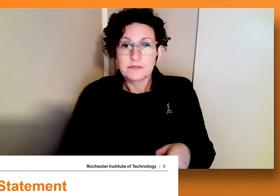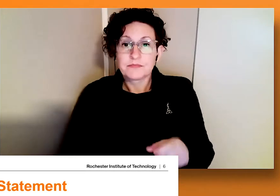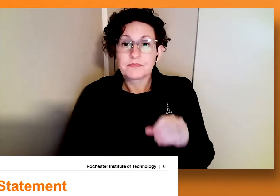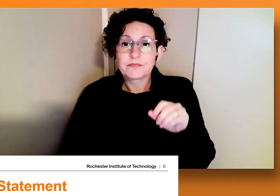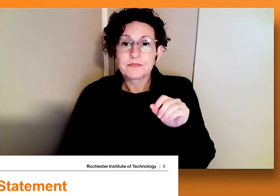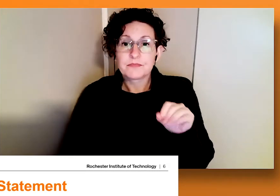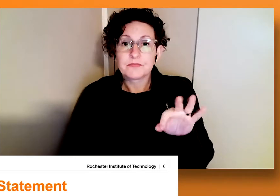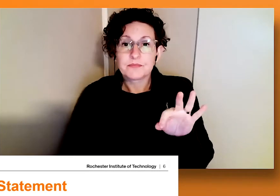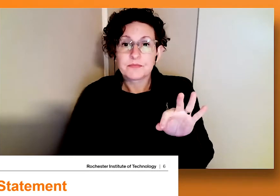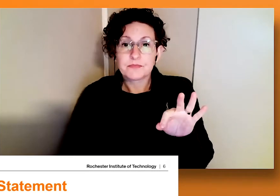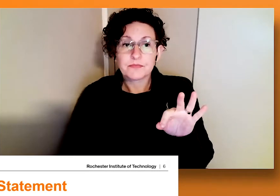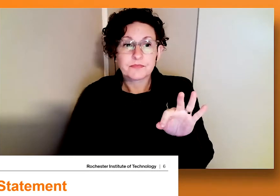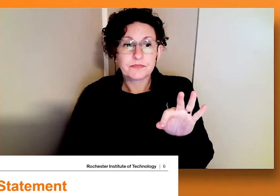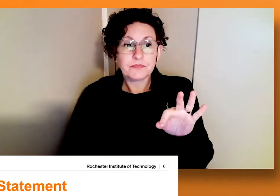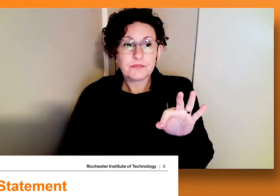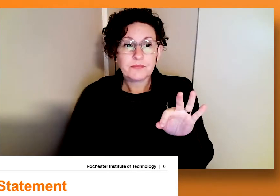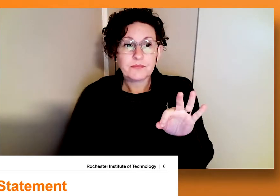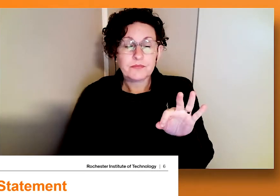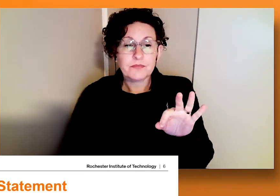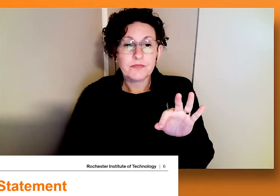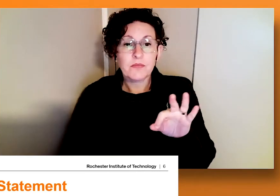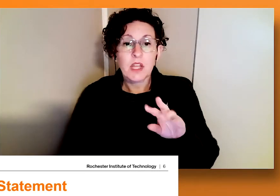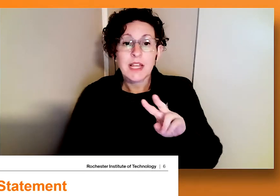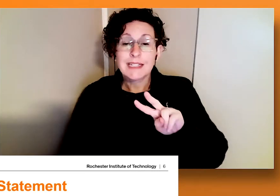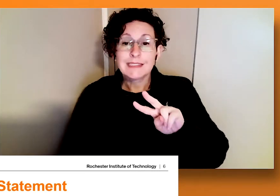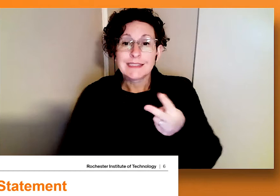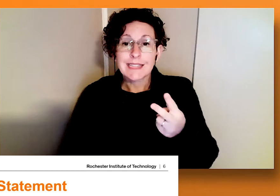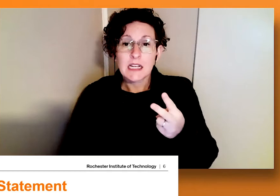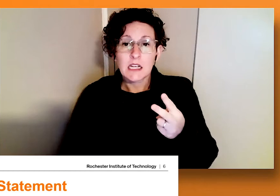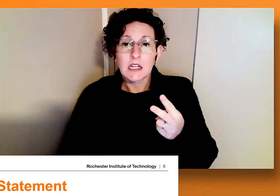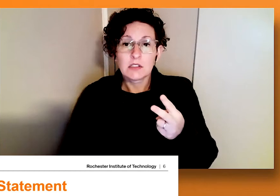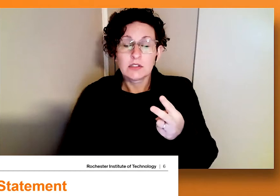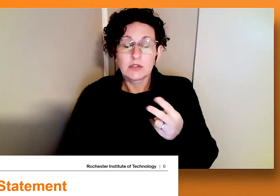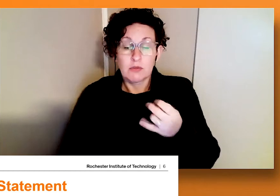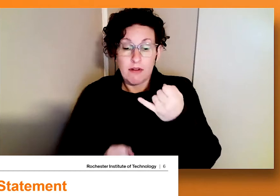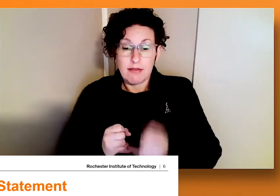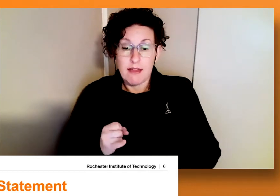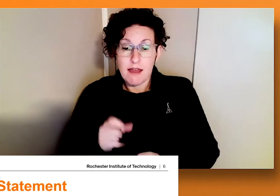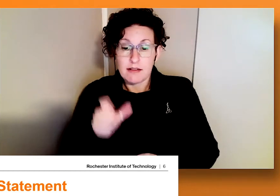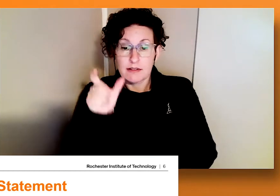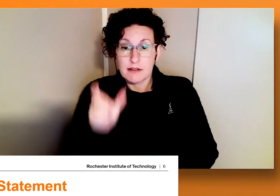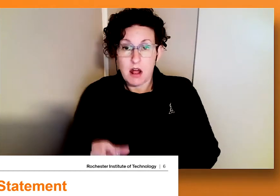if you look at the second to the last column on the right,